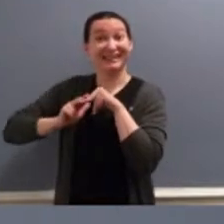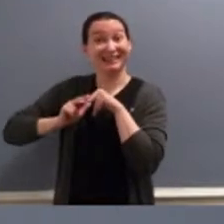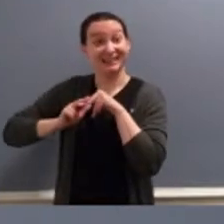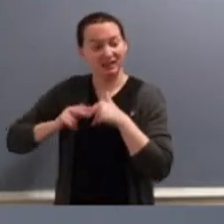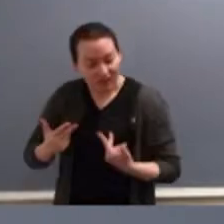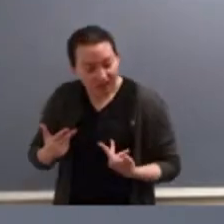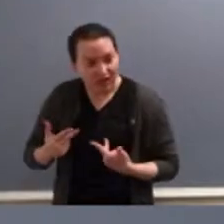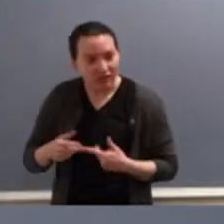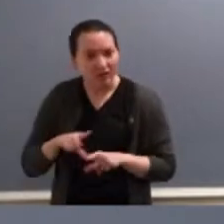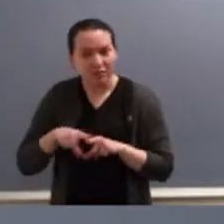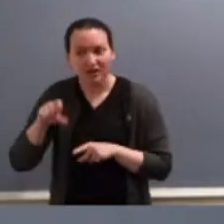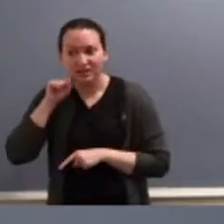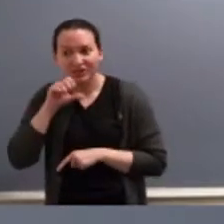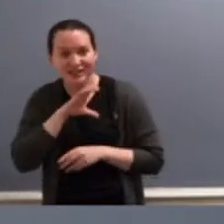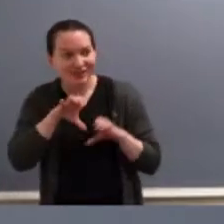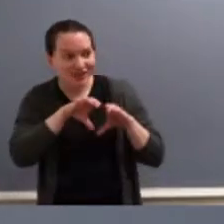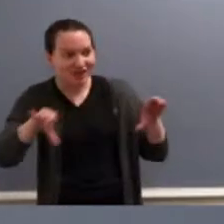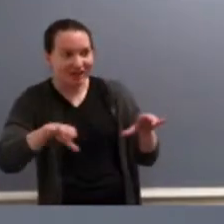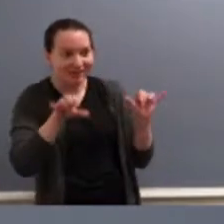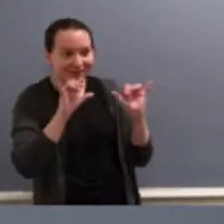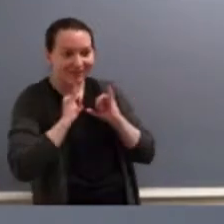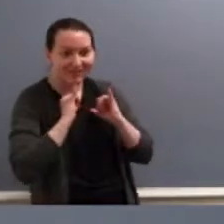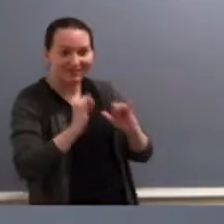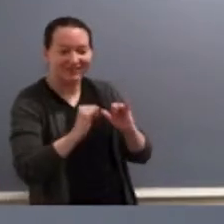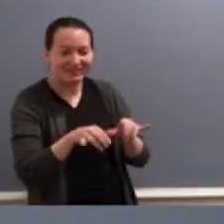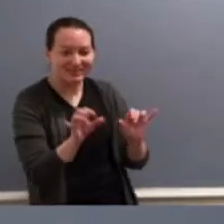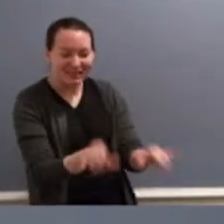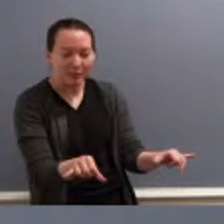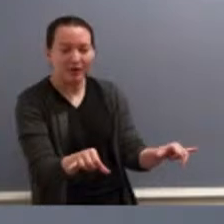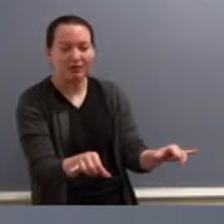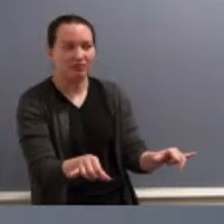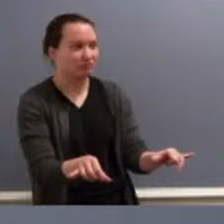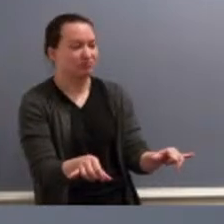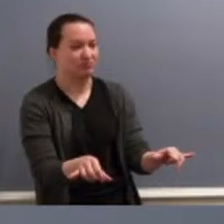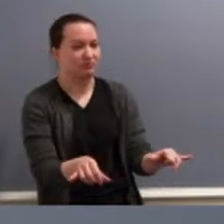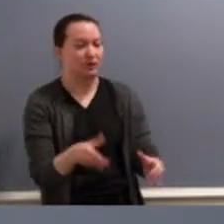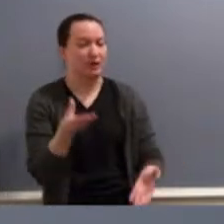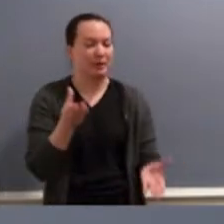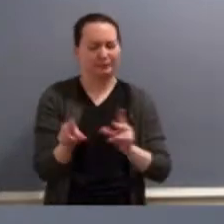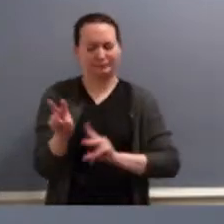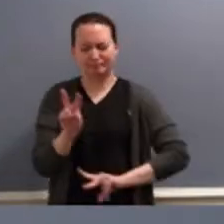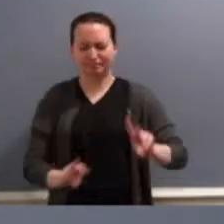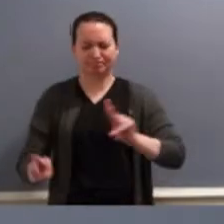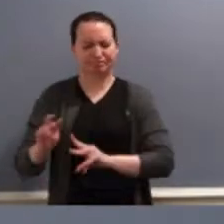but the senior citizen check is not going up and so we might want to look at what other things can